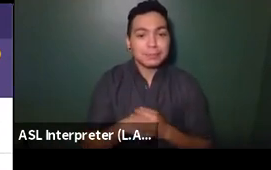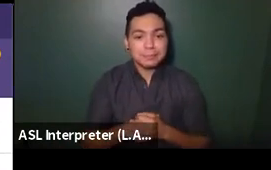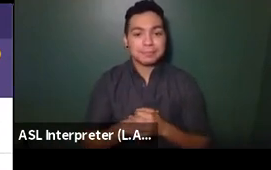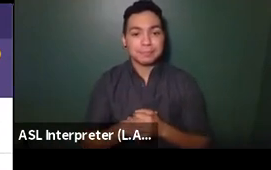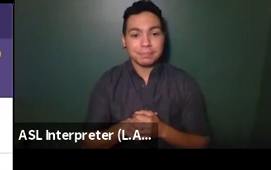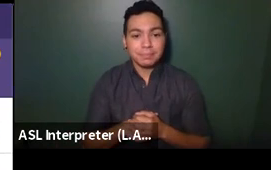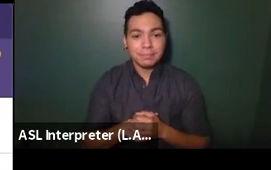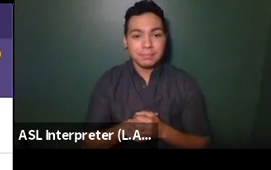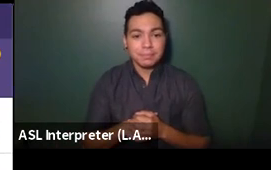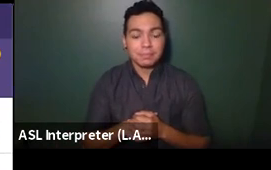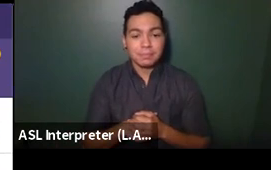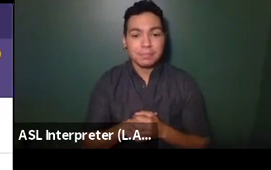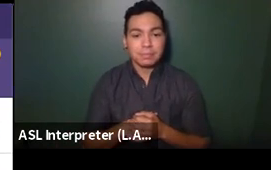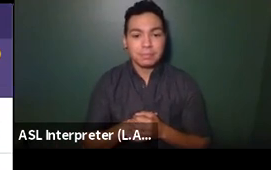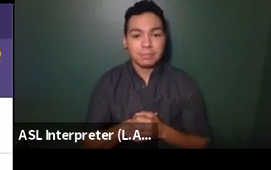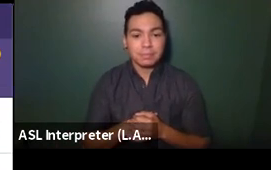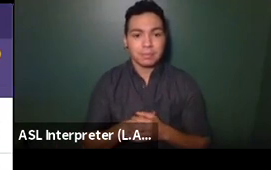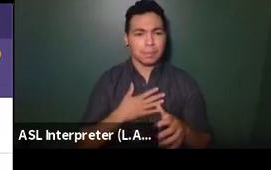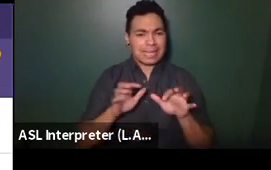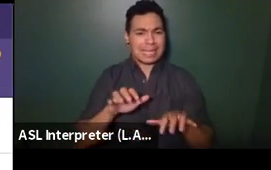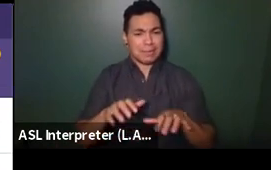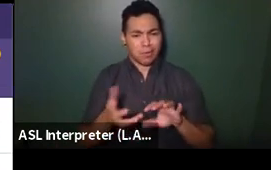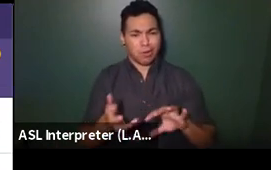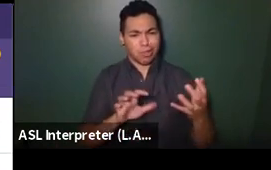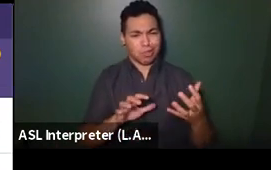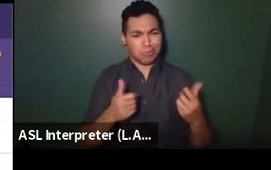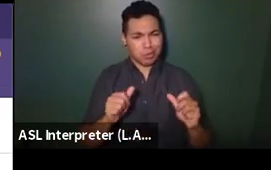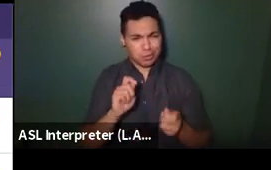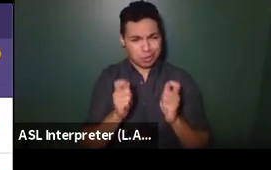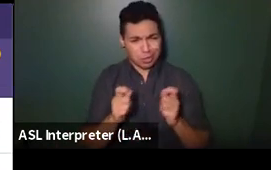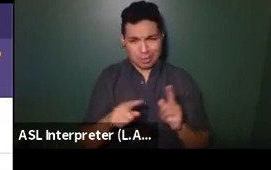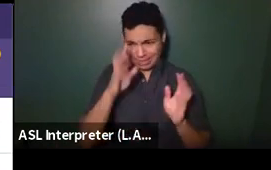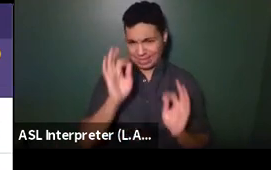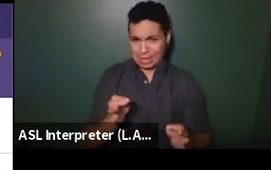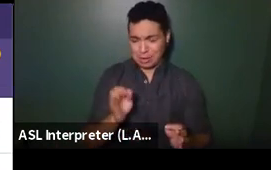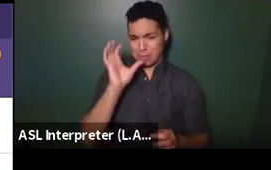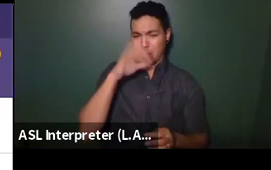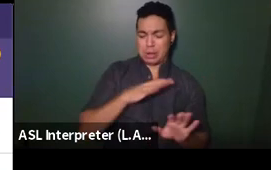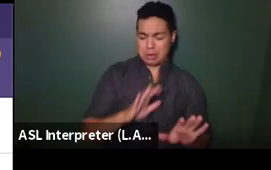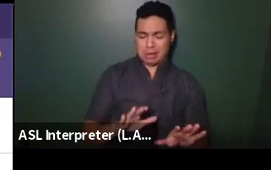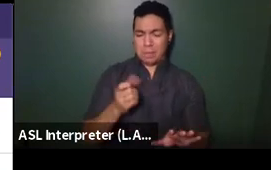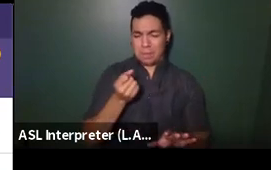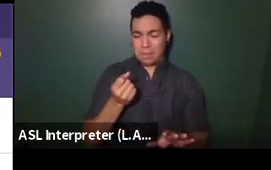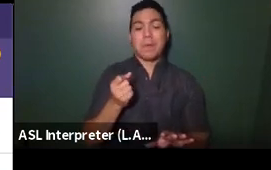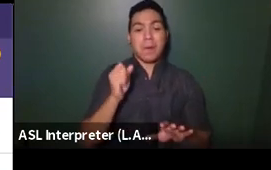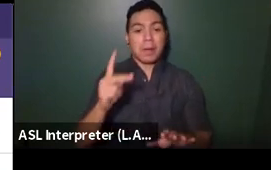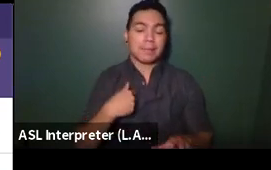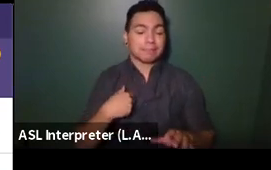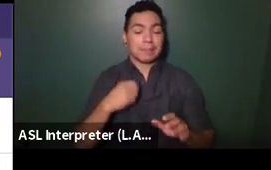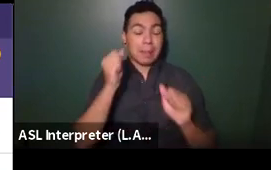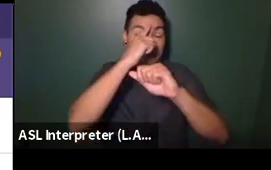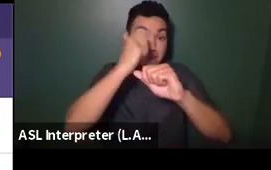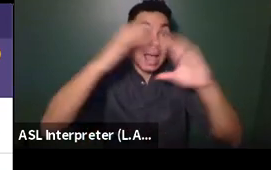Katherine Livick - ESD 112: If I could get my keyboard to work I would be changing that. But now it's decided to be weird for me. Okay. So let's say I type something different there.